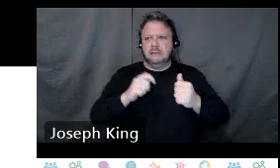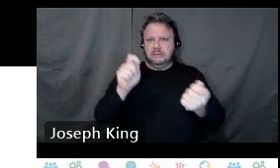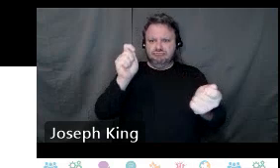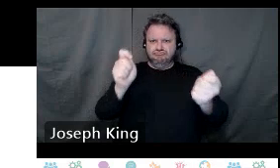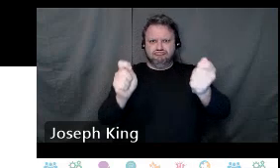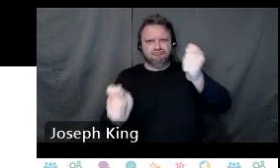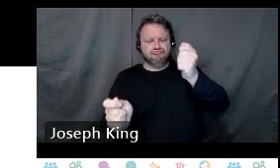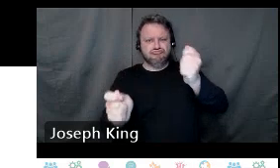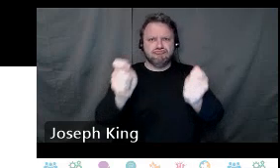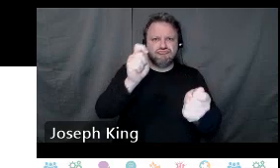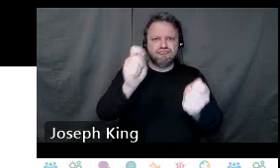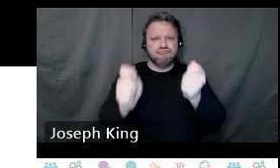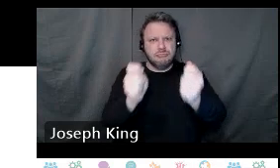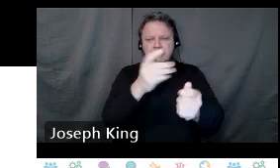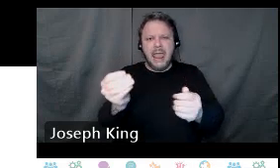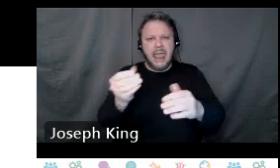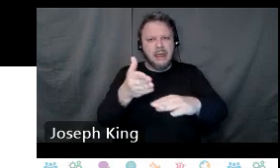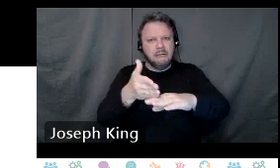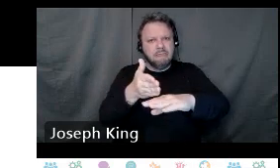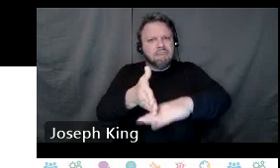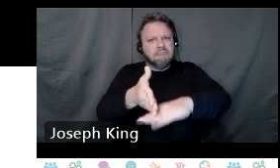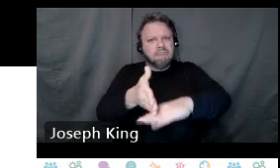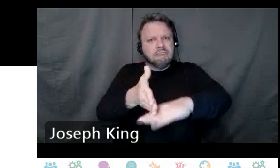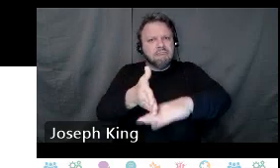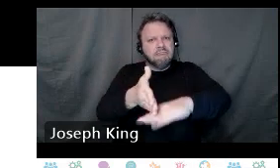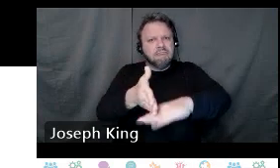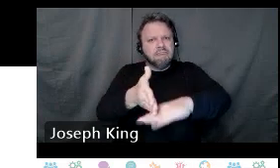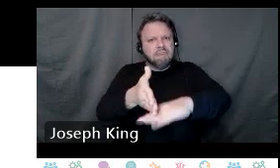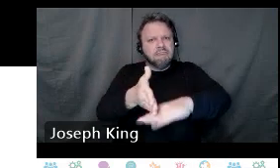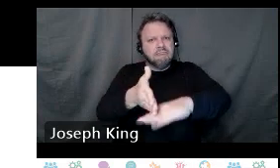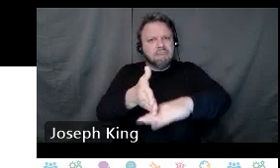shaping it, and advancing with all of us here together.